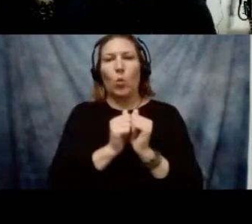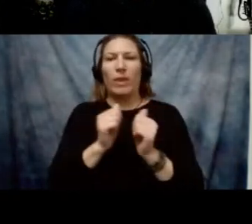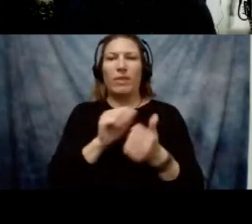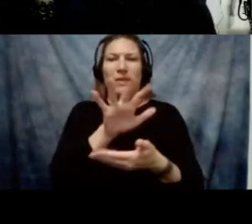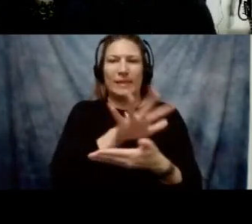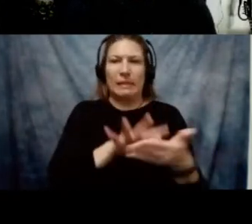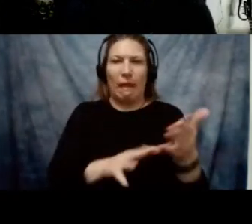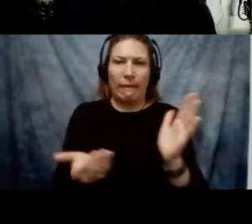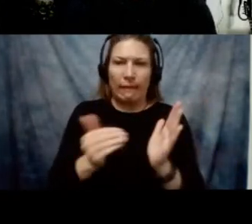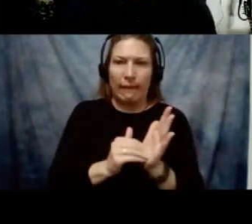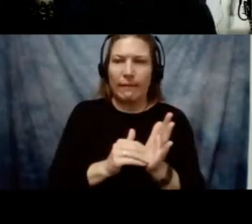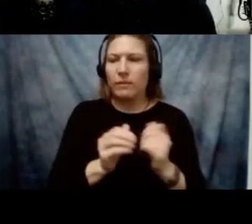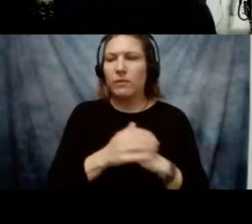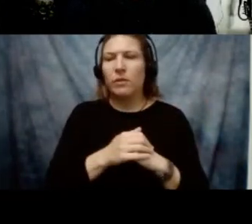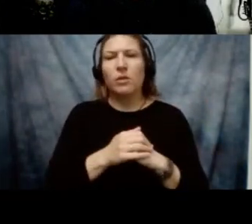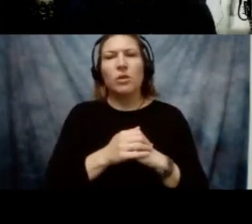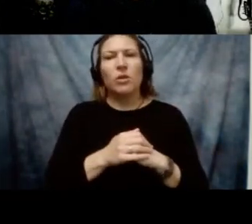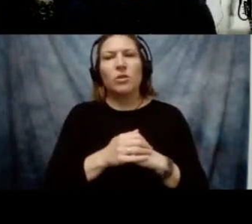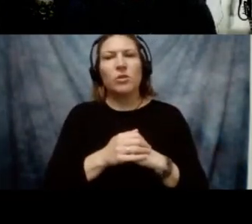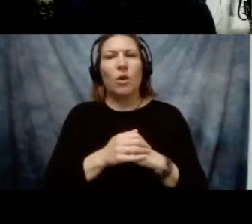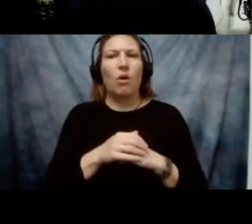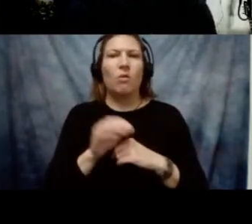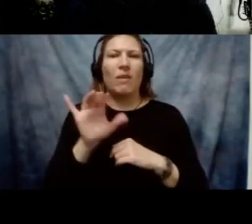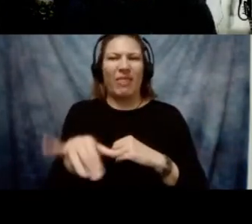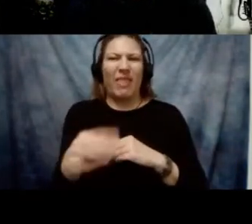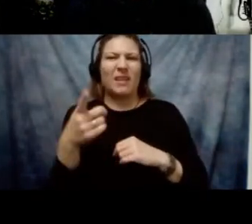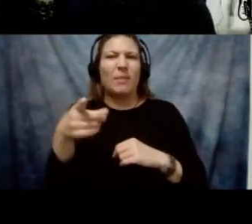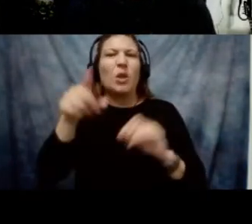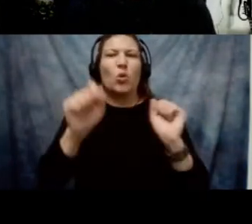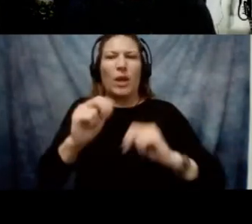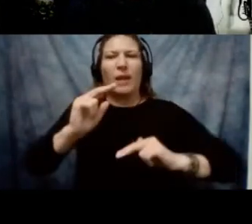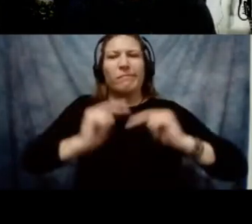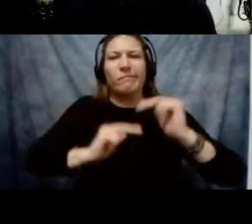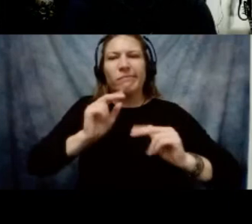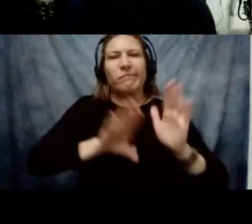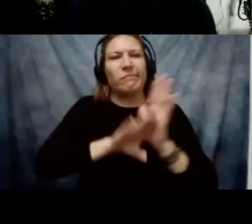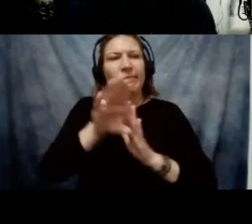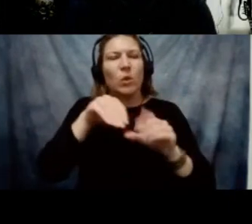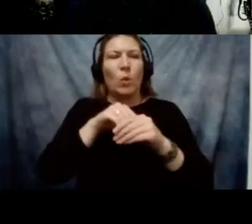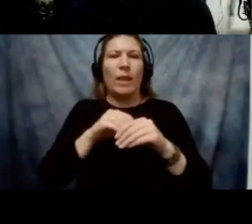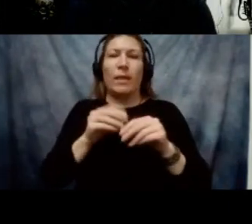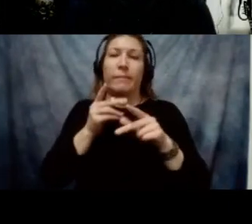that's something that you can absolutely do and then retrofit um a little bit here and there